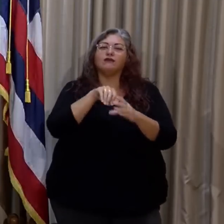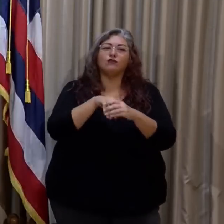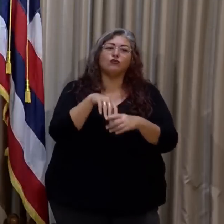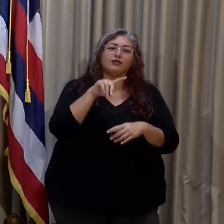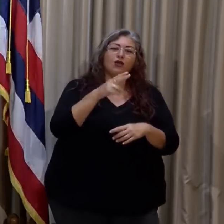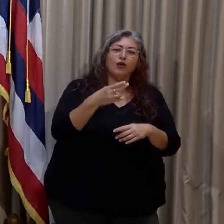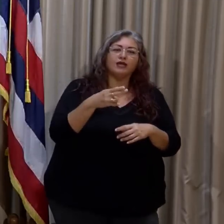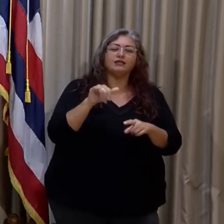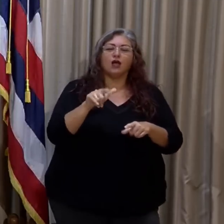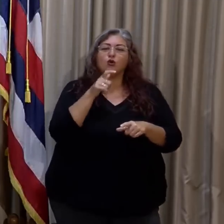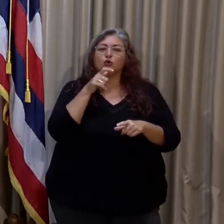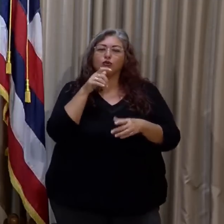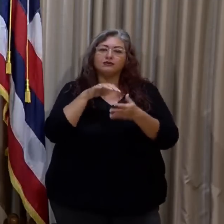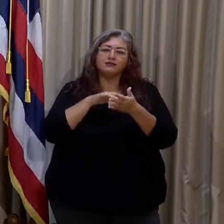VARIOUS LOW INCOME AREAS.